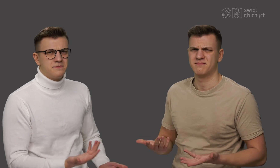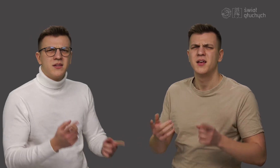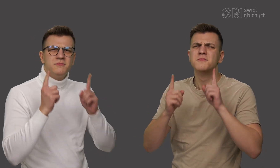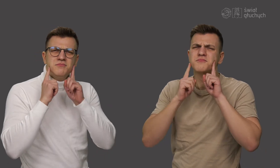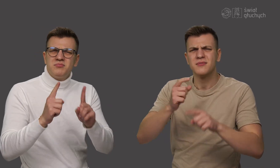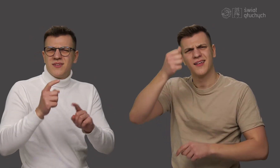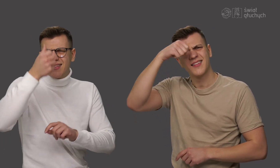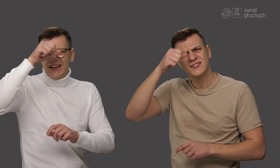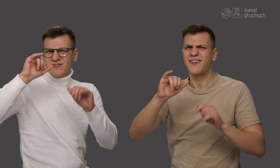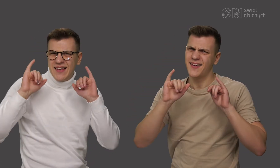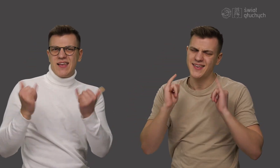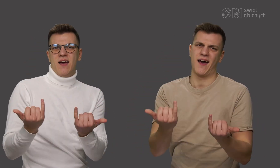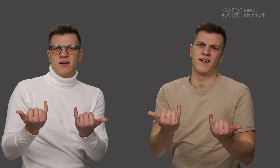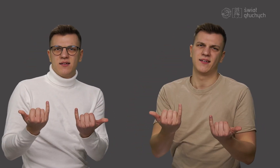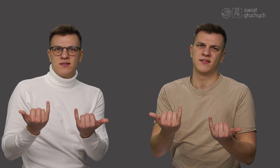So an astronaut or a cosmonaut?! So an astronaut or a cosmonaut?!